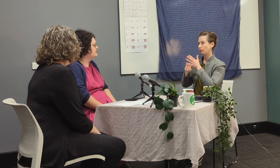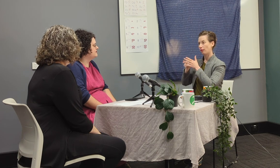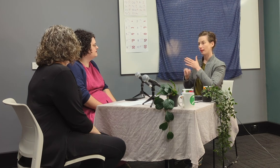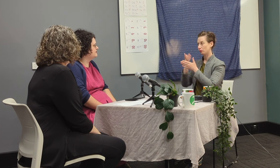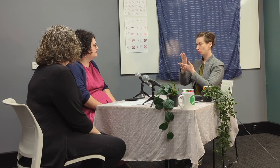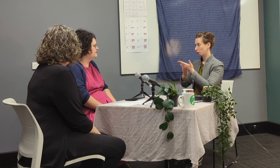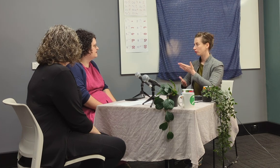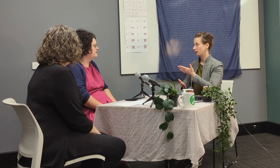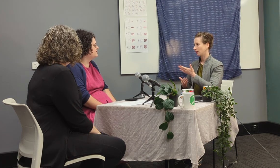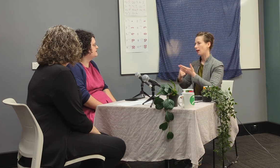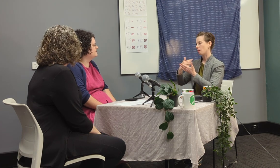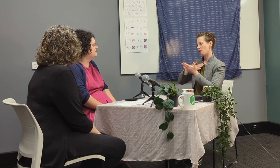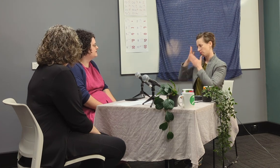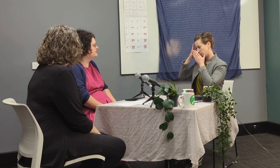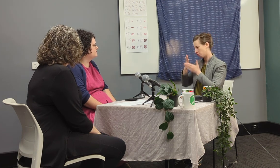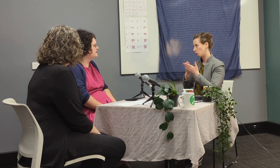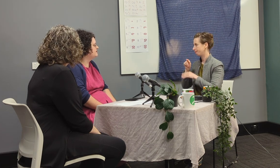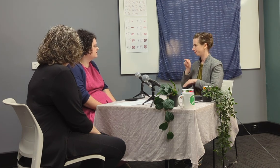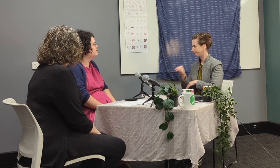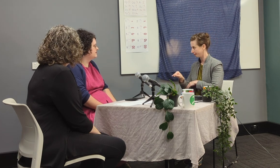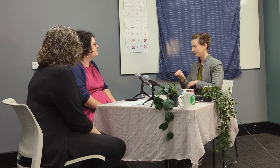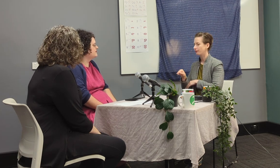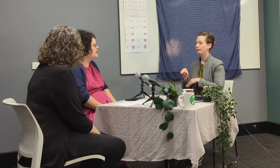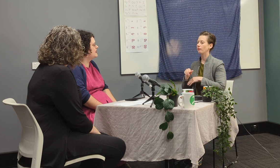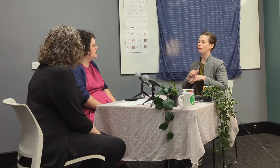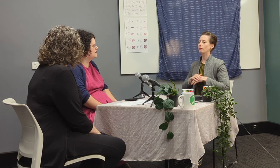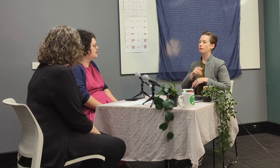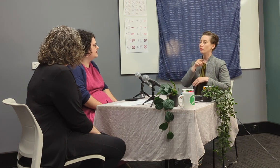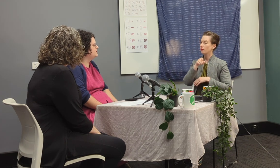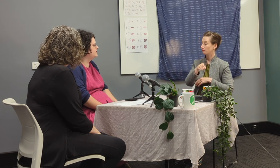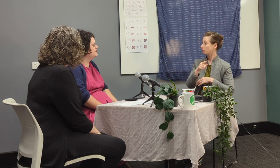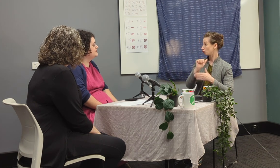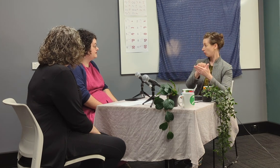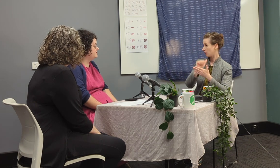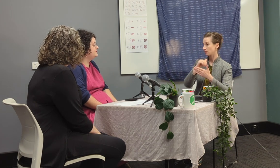Again, 20 people relayed that story. I focused on that.